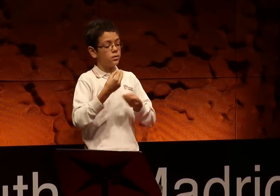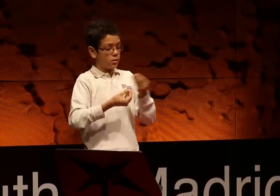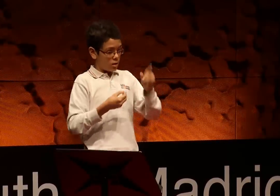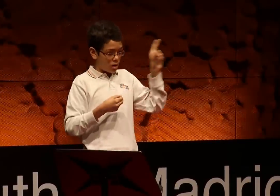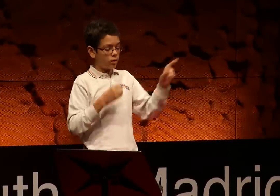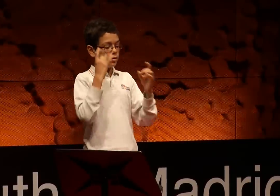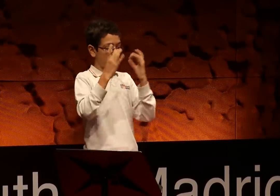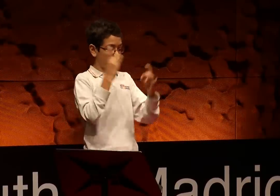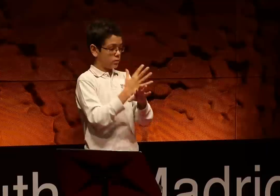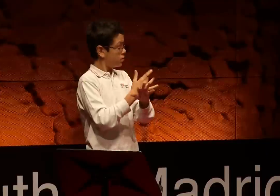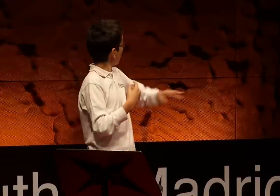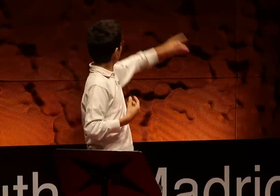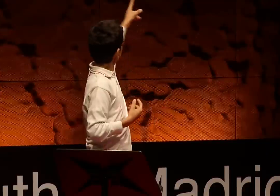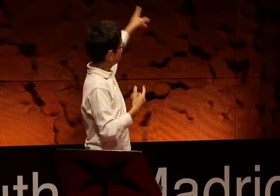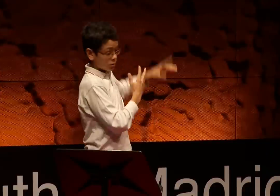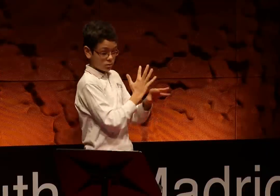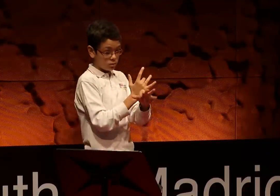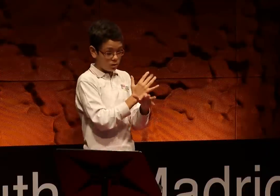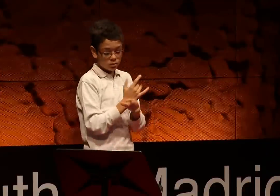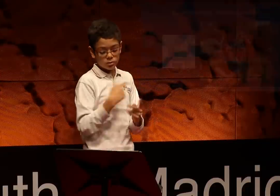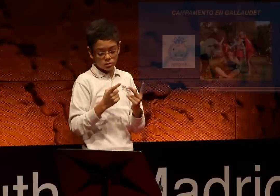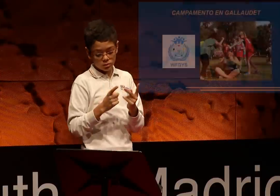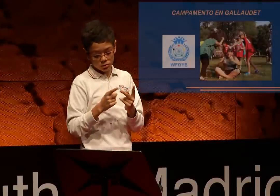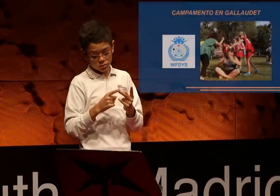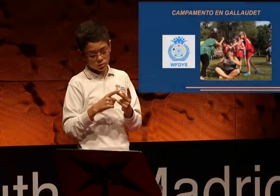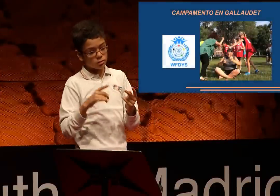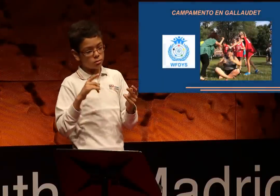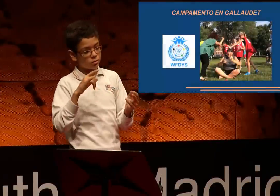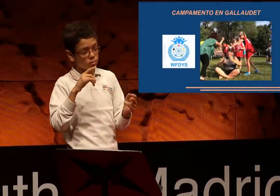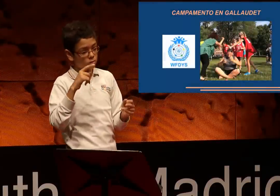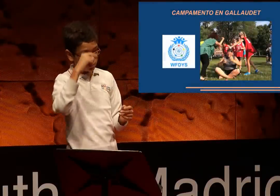The activities we participated in were games, like you see in the image,